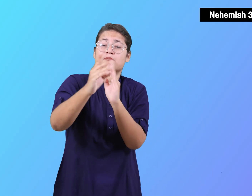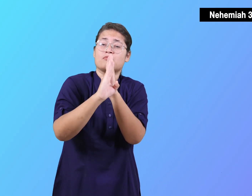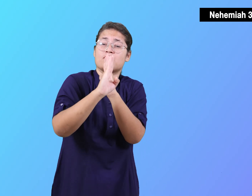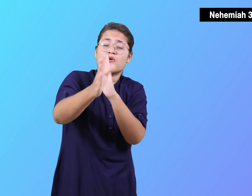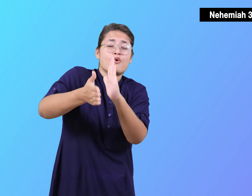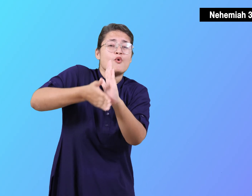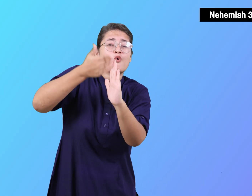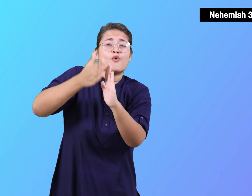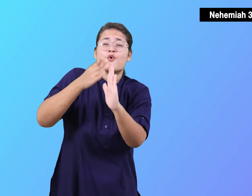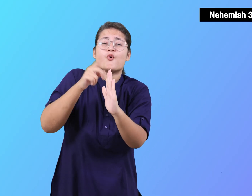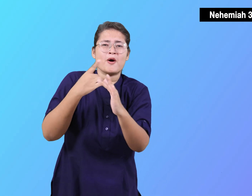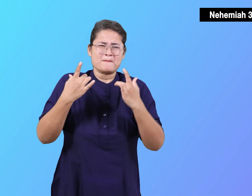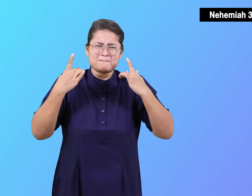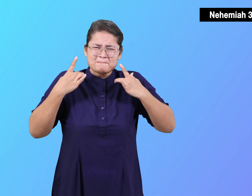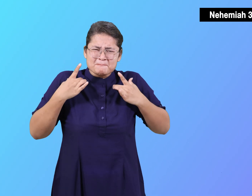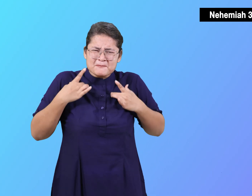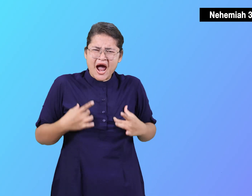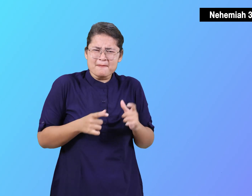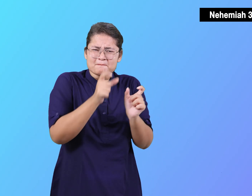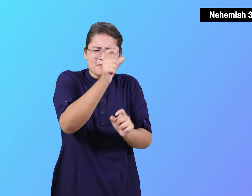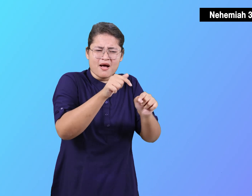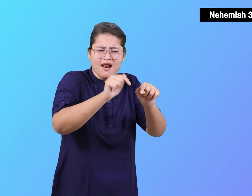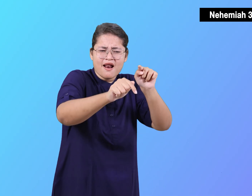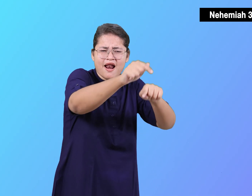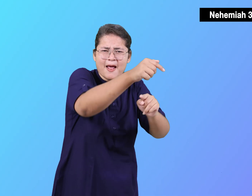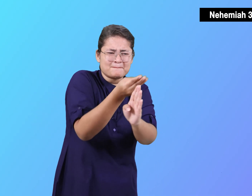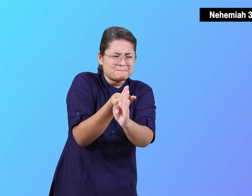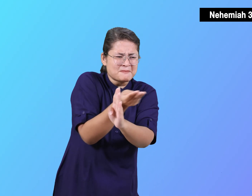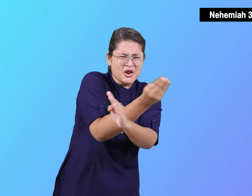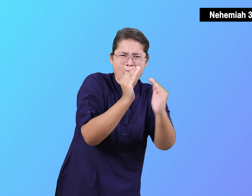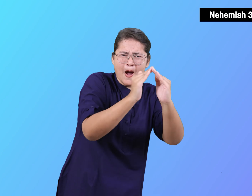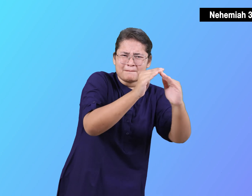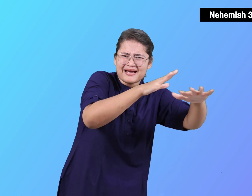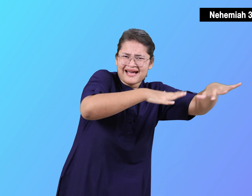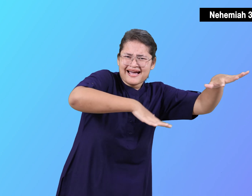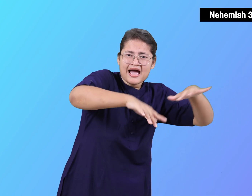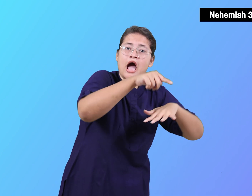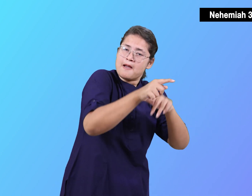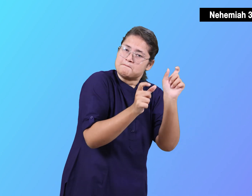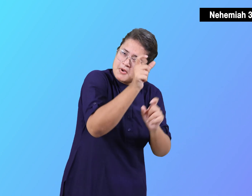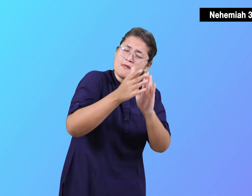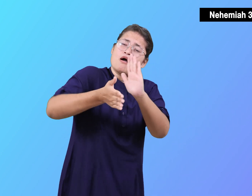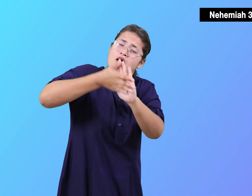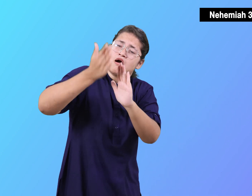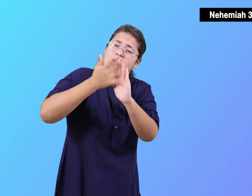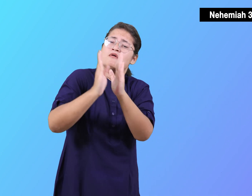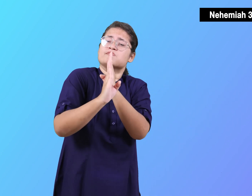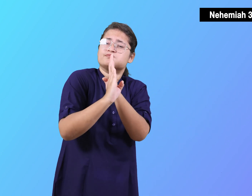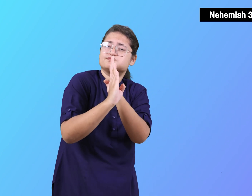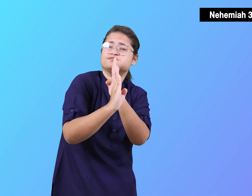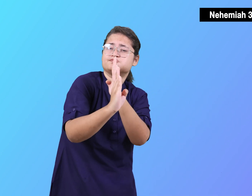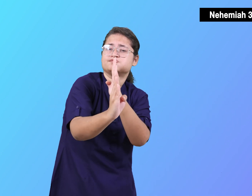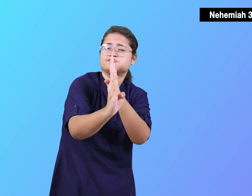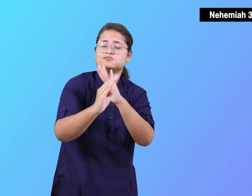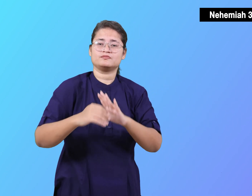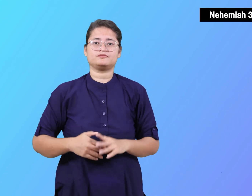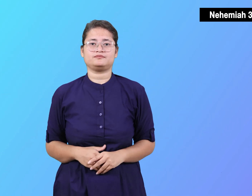The next section of wall was repaired by the priests who lived in that area.